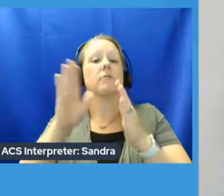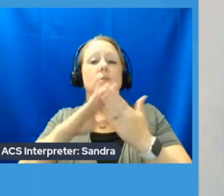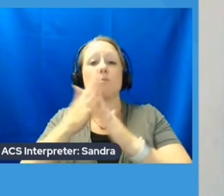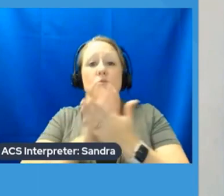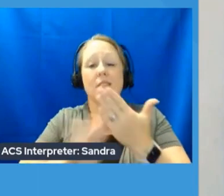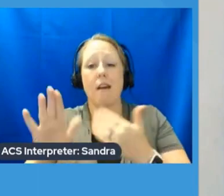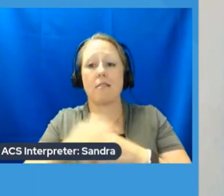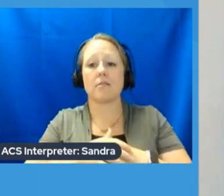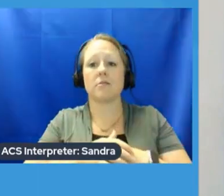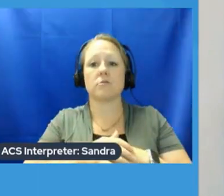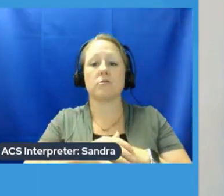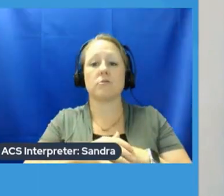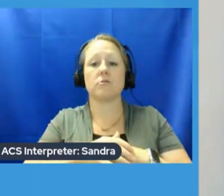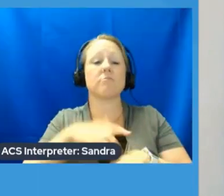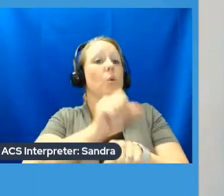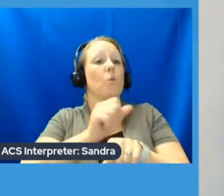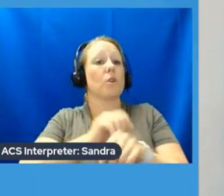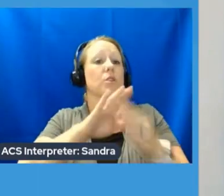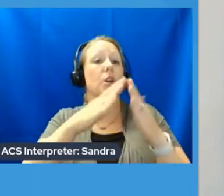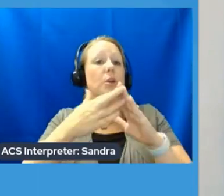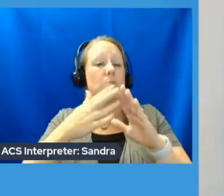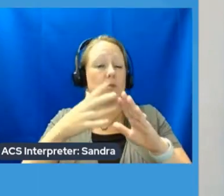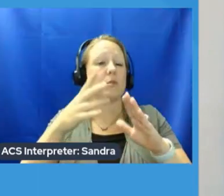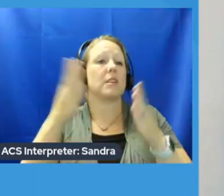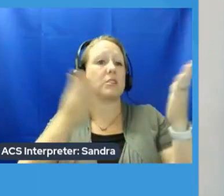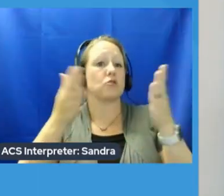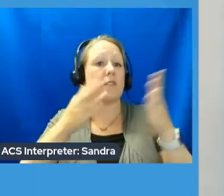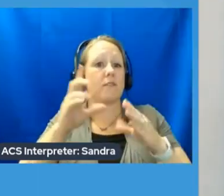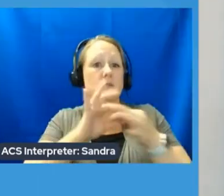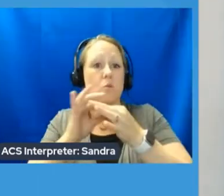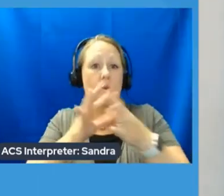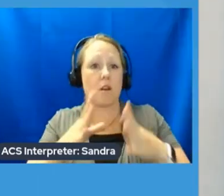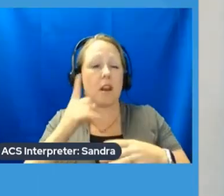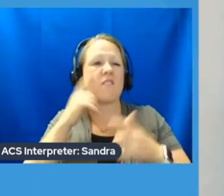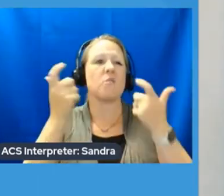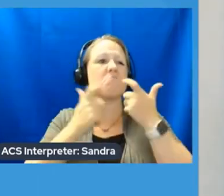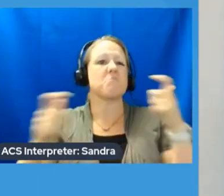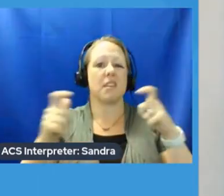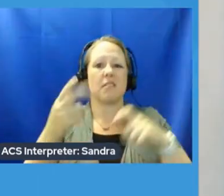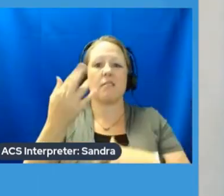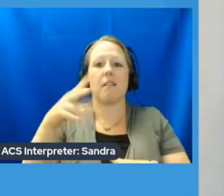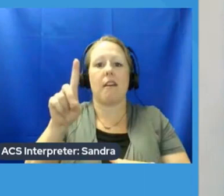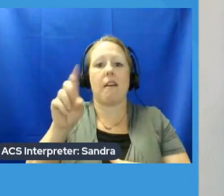for a large migrant head start program. I provided technical assistance for Head Start,